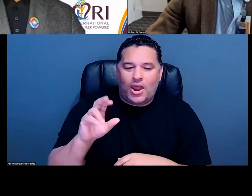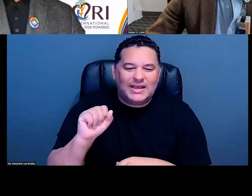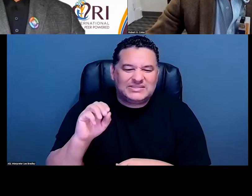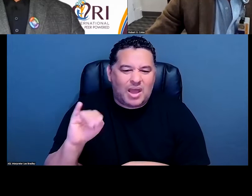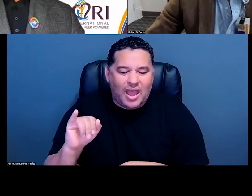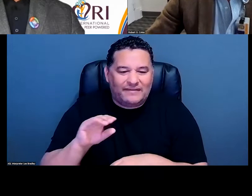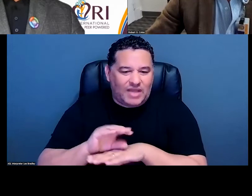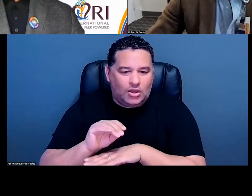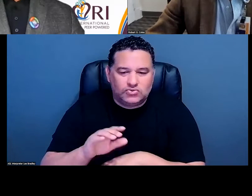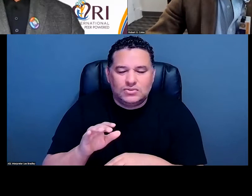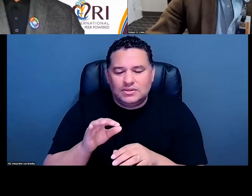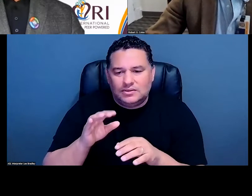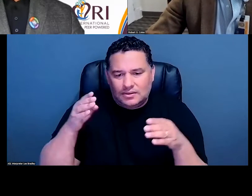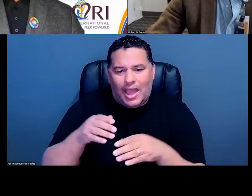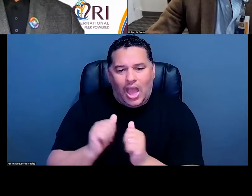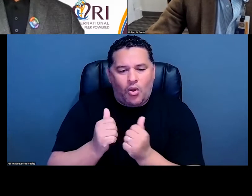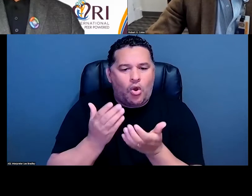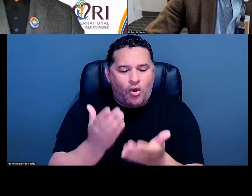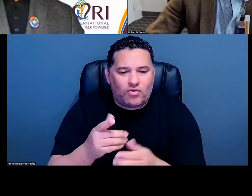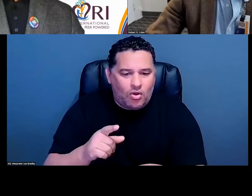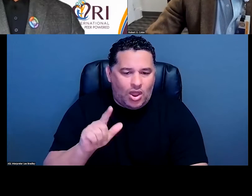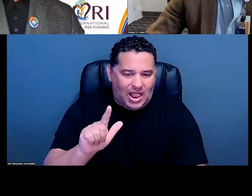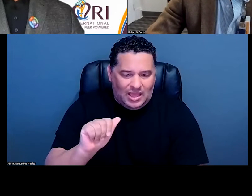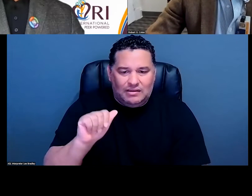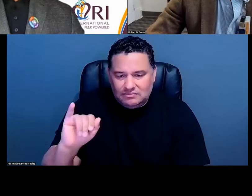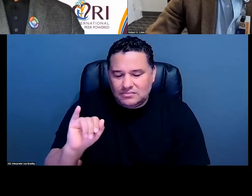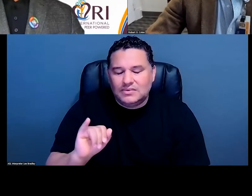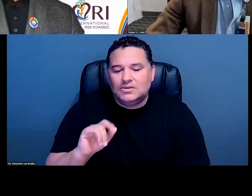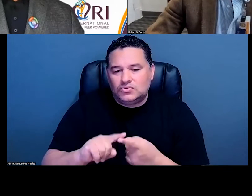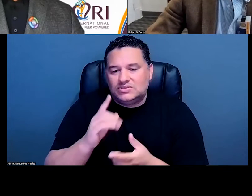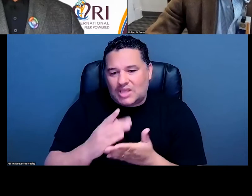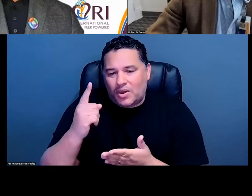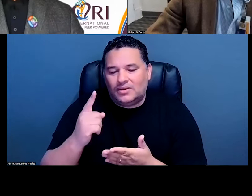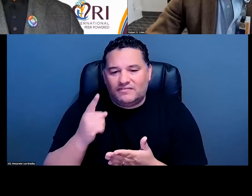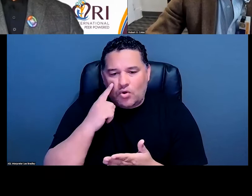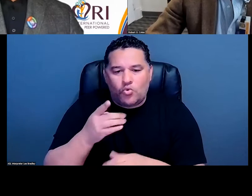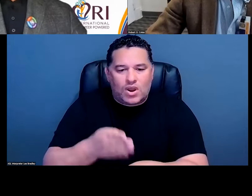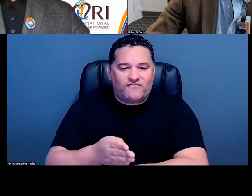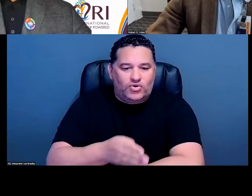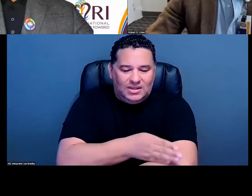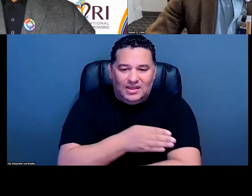NURTURING MOTIVATION. WE HAD DONE A WEBINAR ASKING AN ADVISER HOW DO YOU OFFER A LONG ACTING